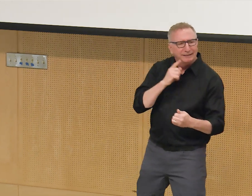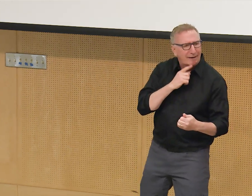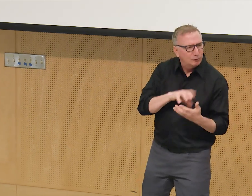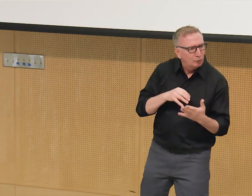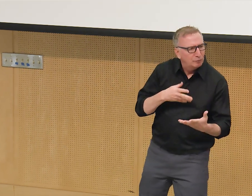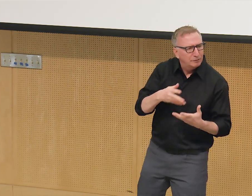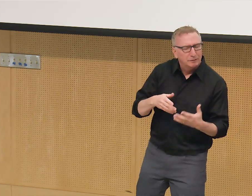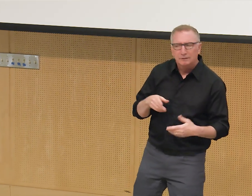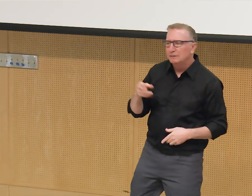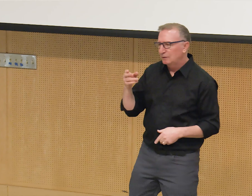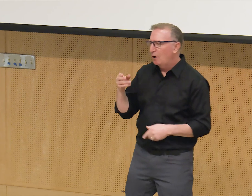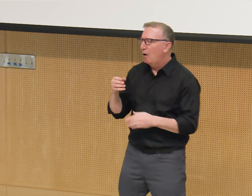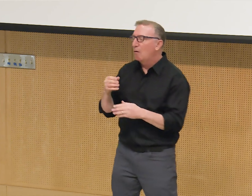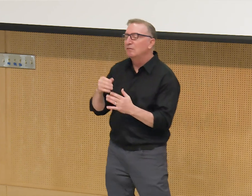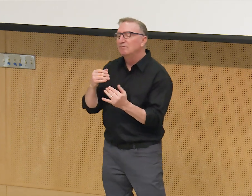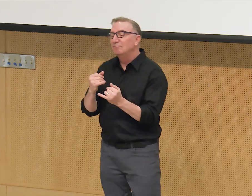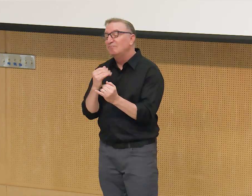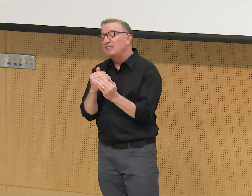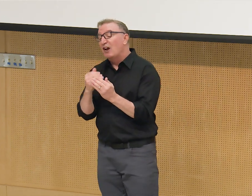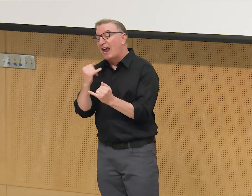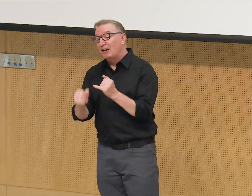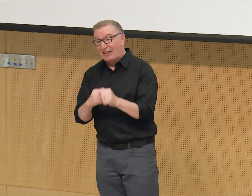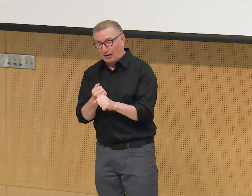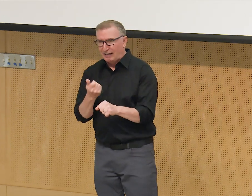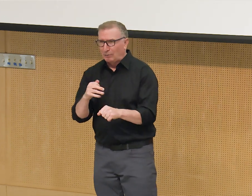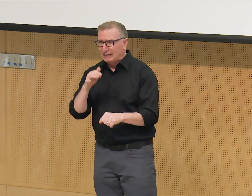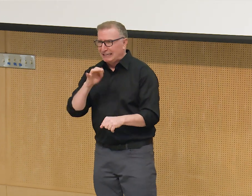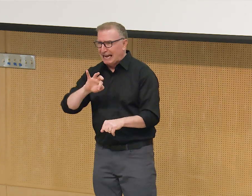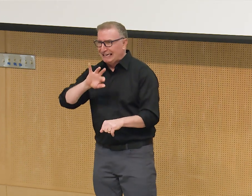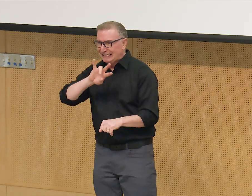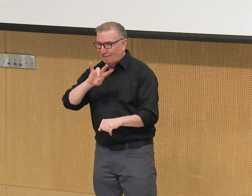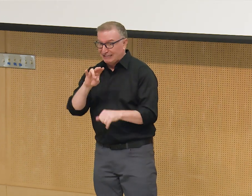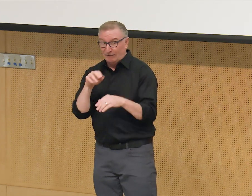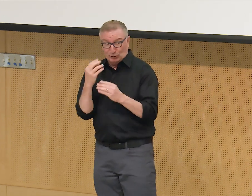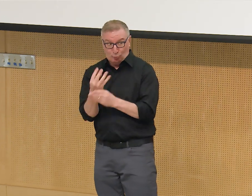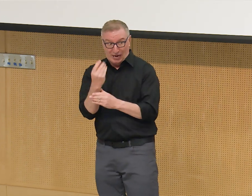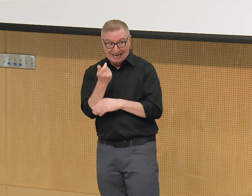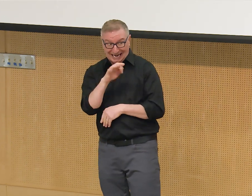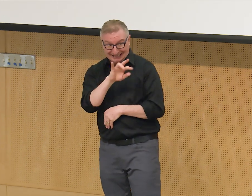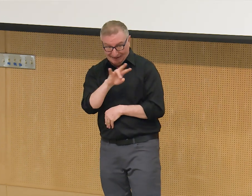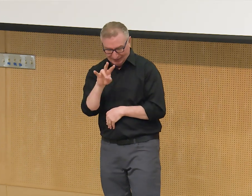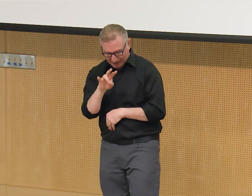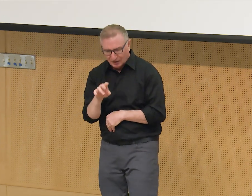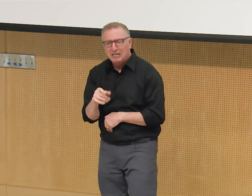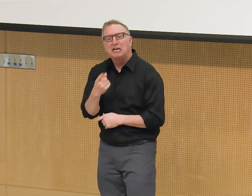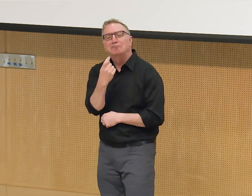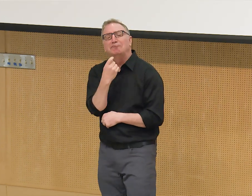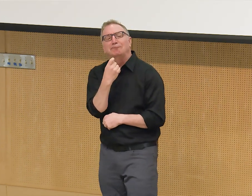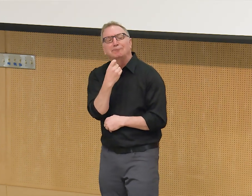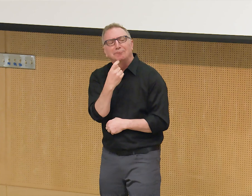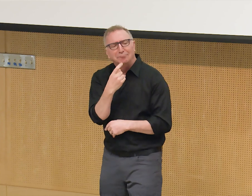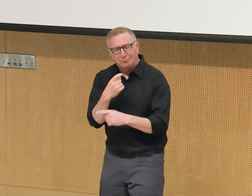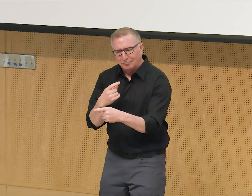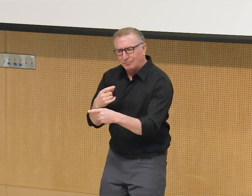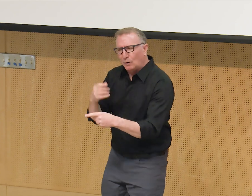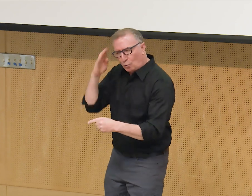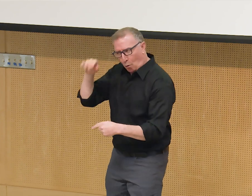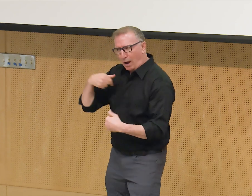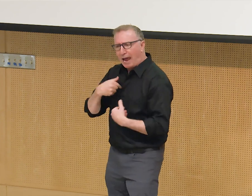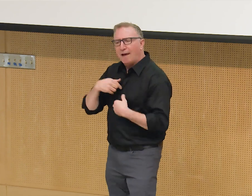The professor noticed that I was interacting a lot with the Deaf students, so, towards the end of the year, I want to say it was in '97--or '79.